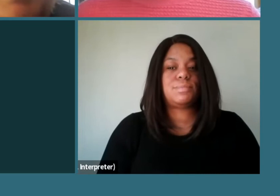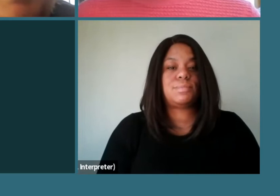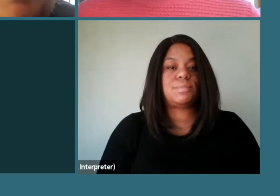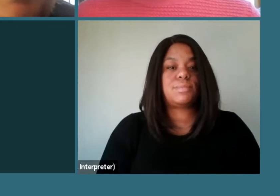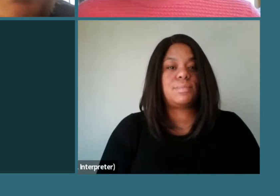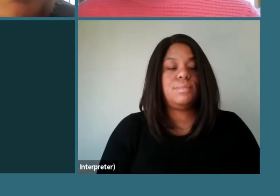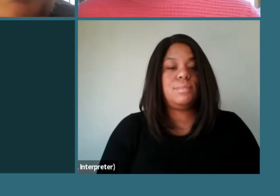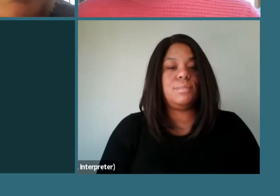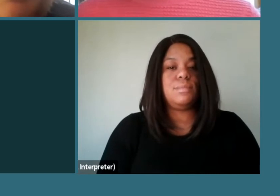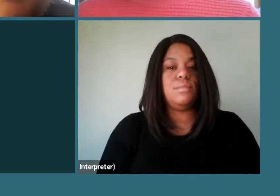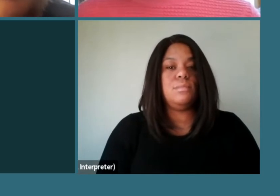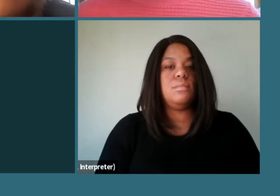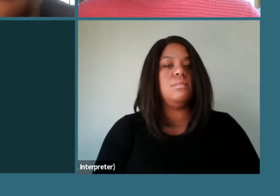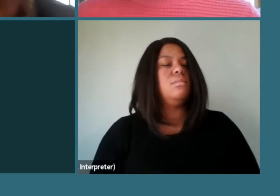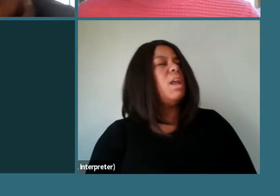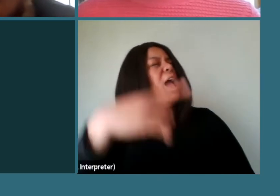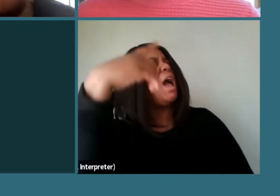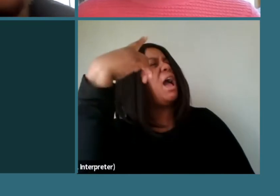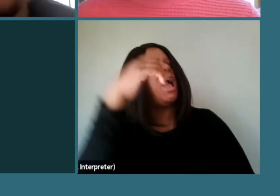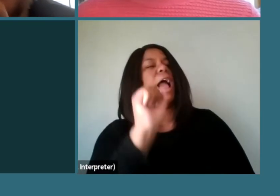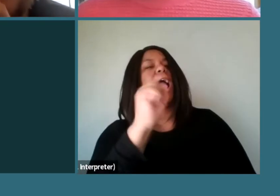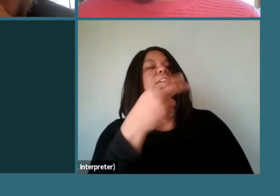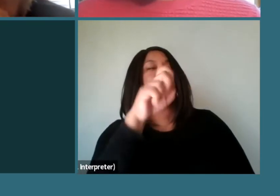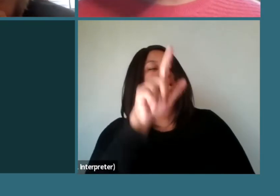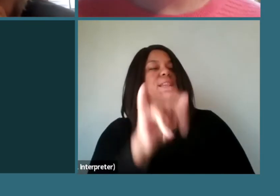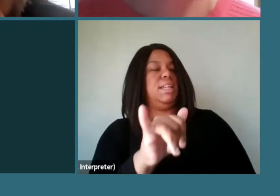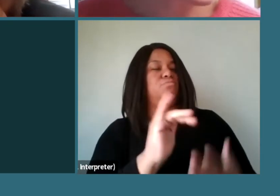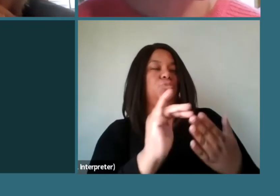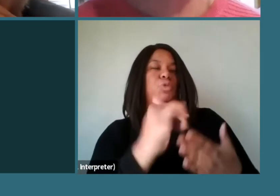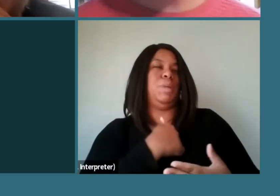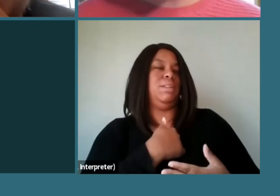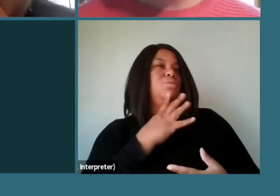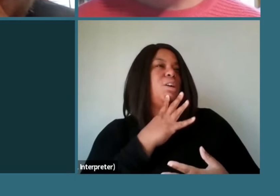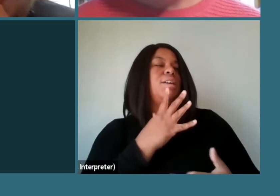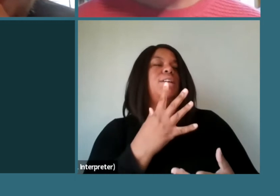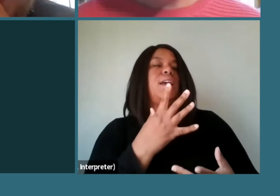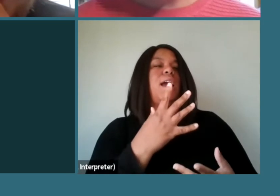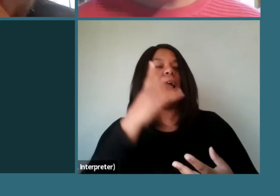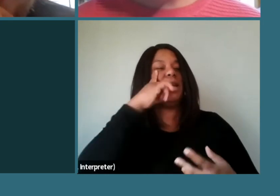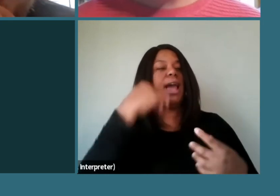[offscreen] - I think I had the opposite problem. I think that- this is Ashleigh, excuse me, Ashleigh with a G.